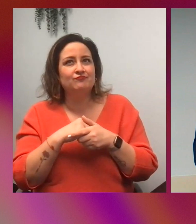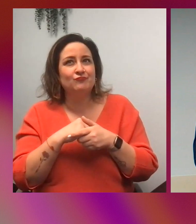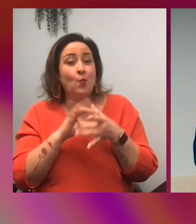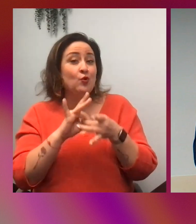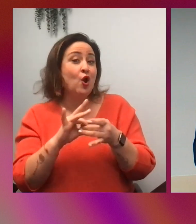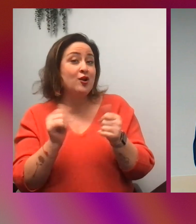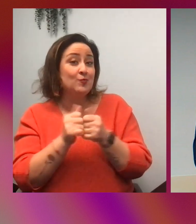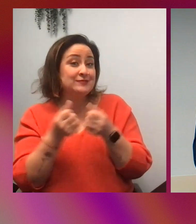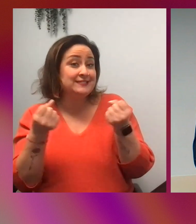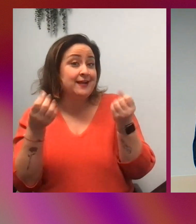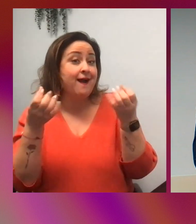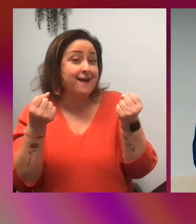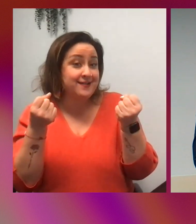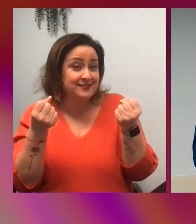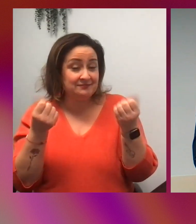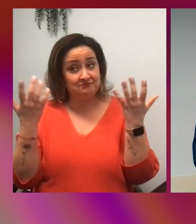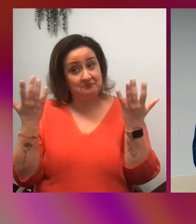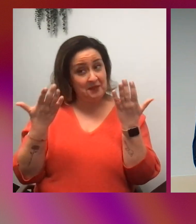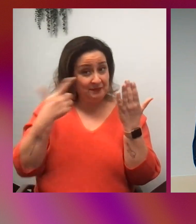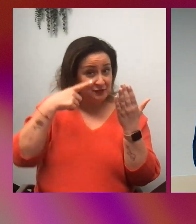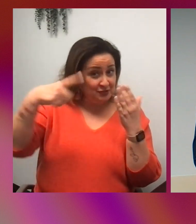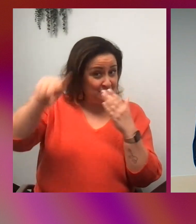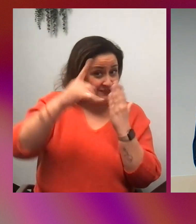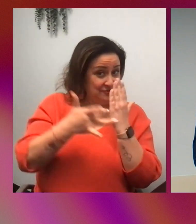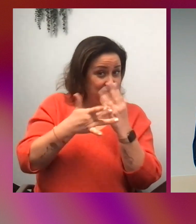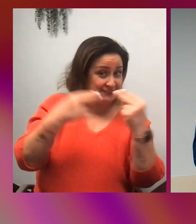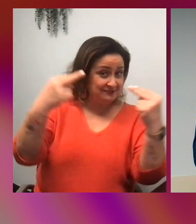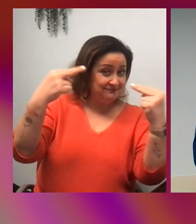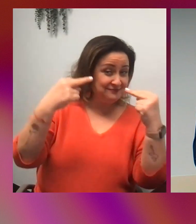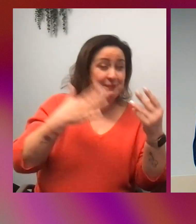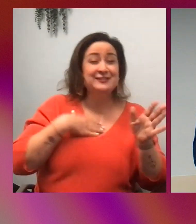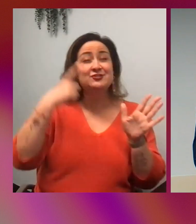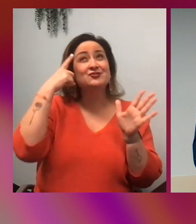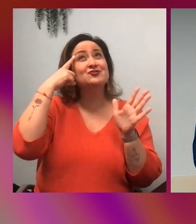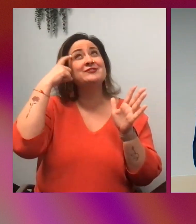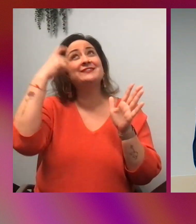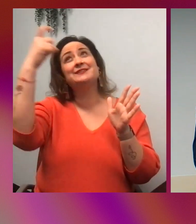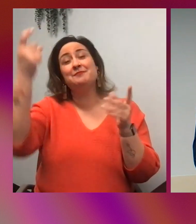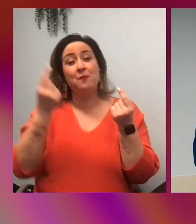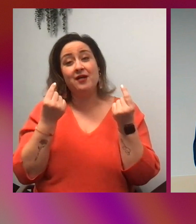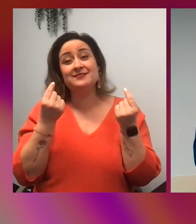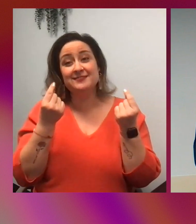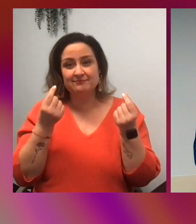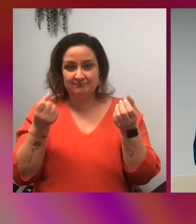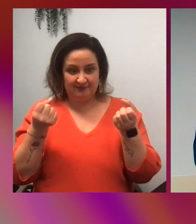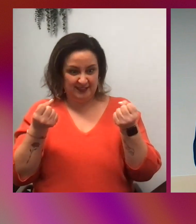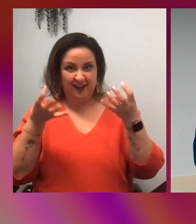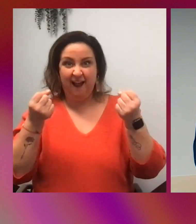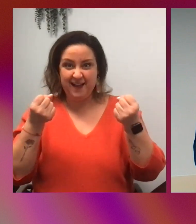to keep it going. So maybe a dream would be,